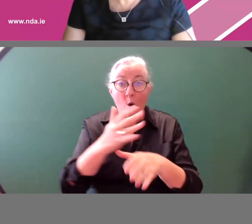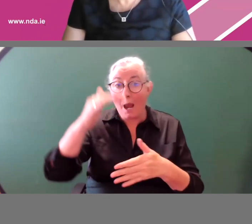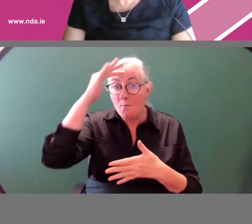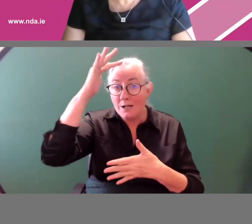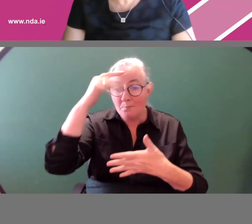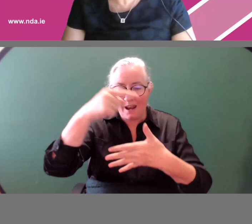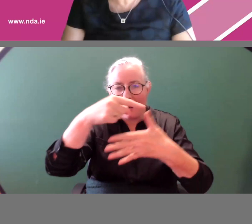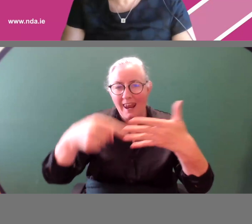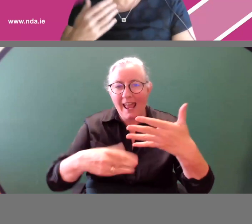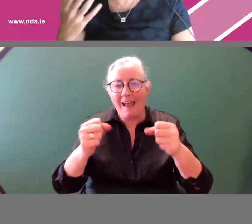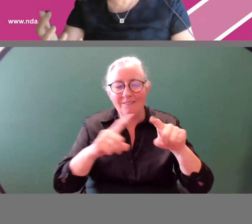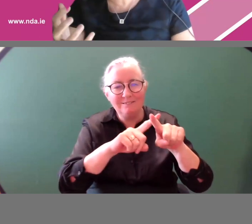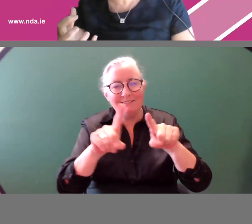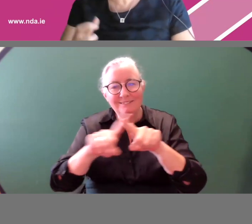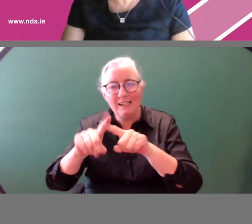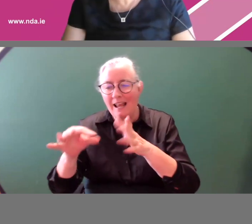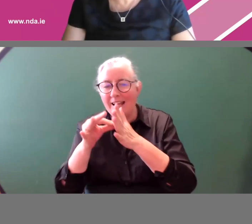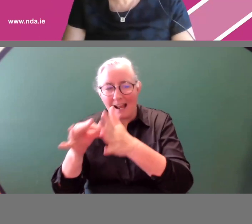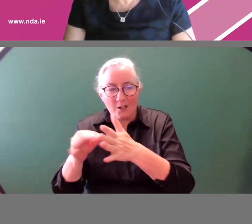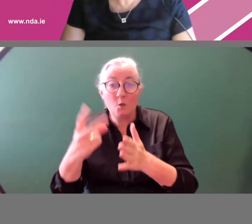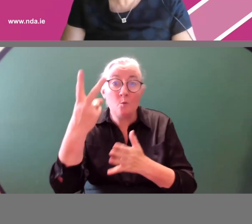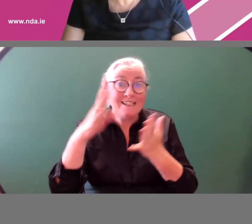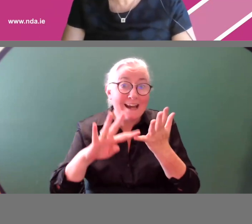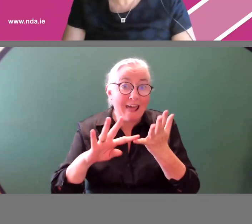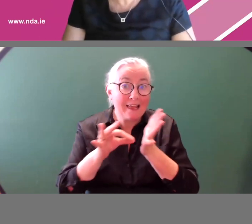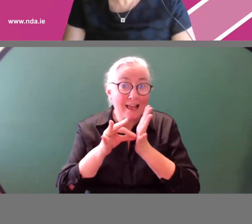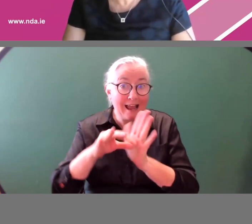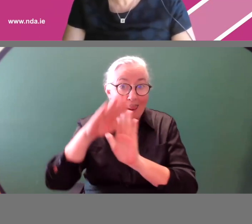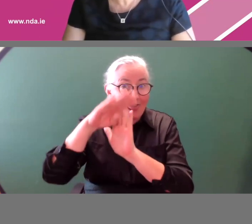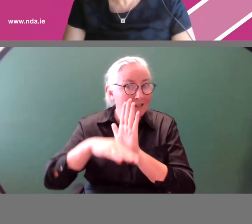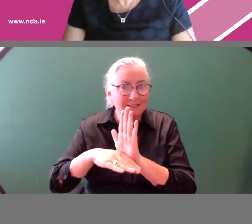related guidelines, there is 29 guidelines in all. I won't be talking about them all today.